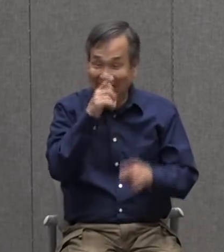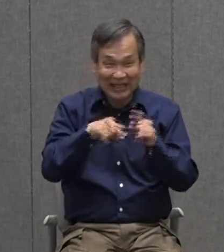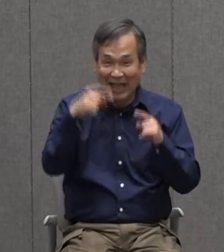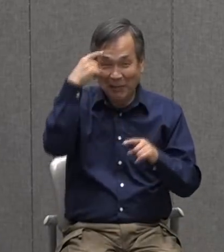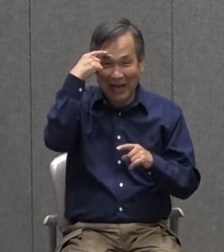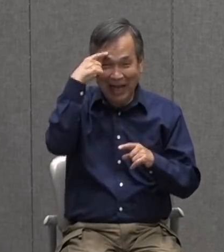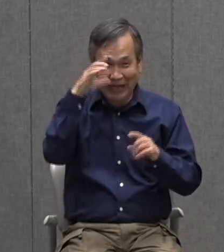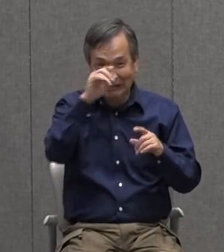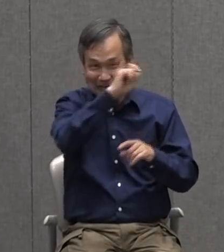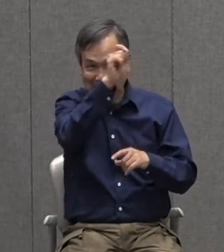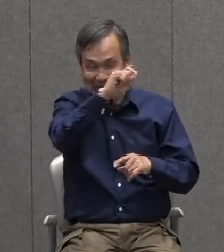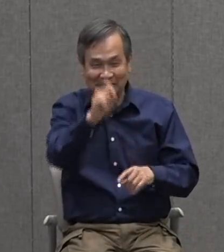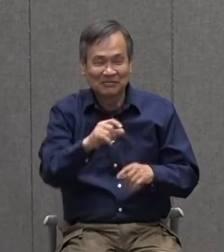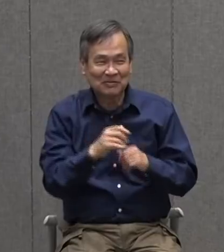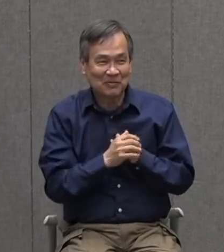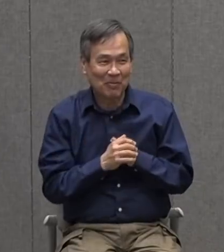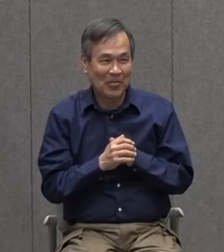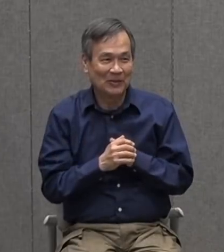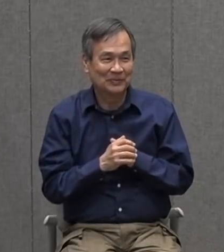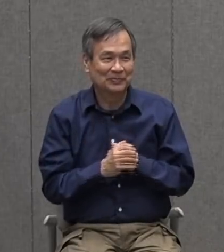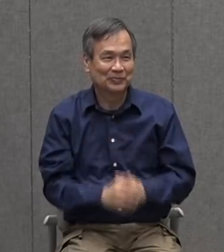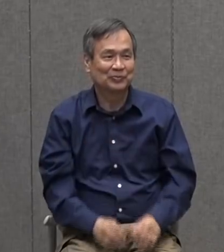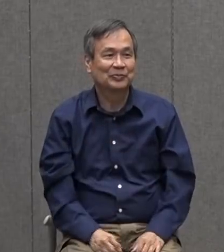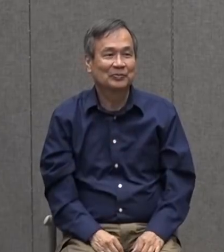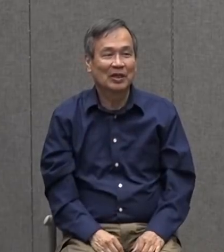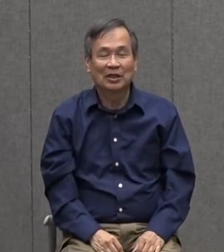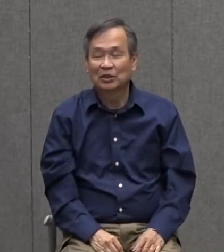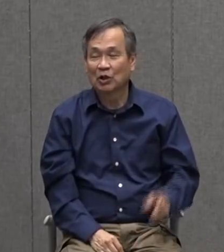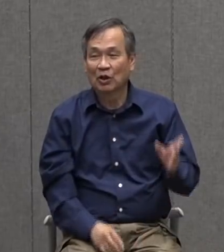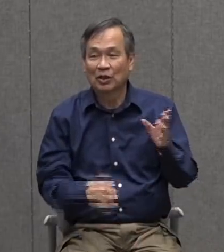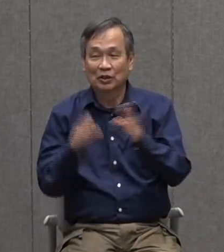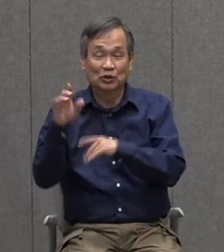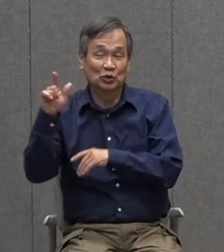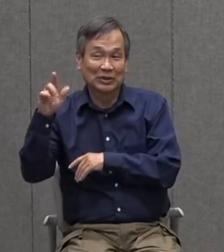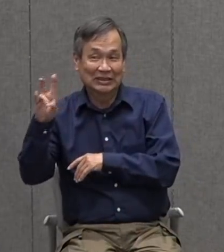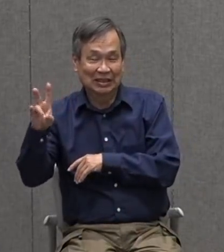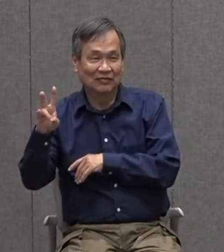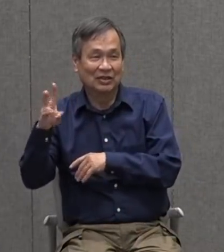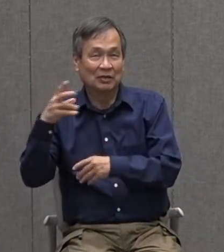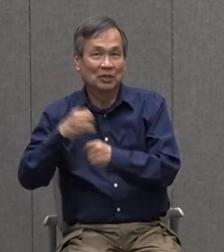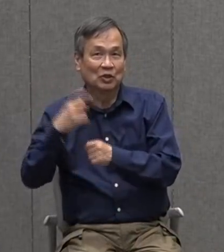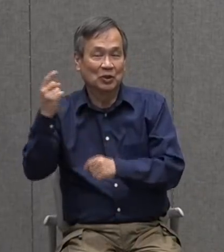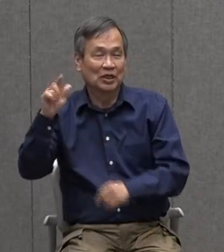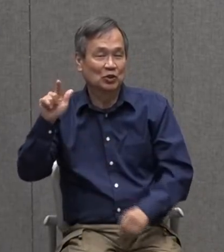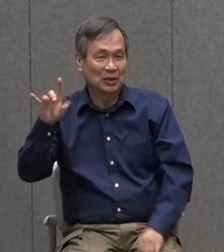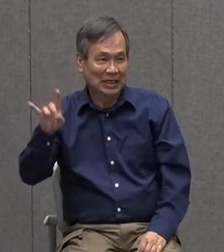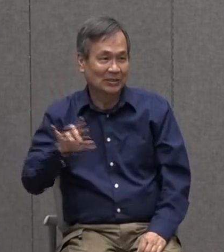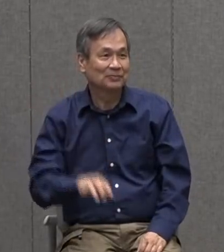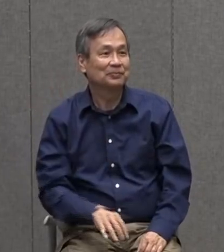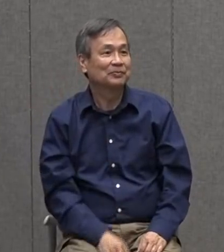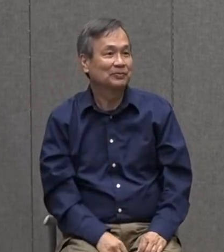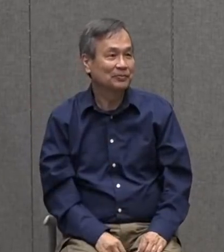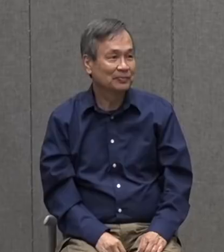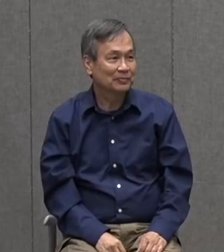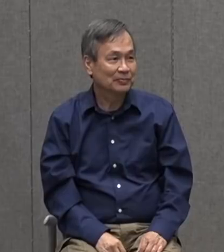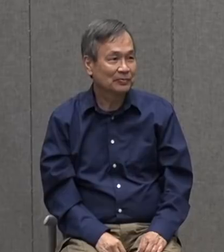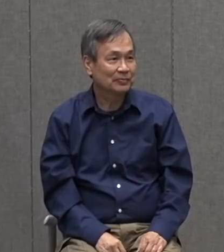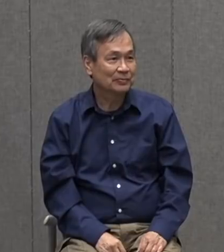But I will add 27 to my total correct? Yes you will add okay. Okay, 27 plus one is 28, so-- All right so-- I'm closer to her number.